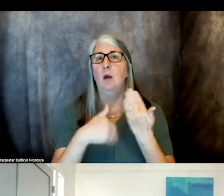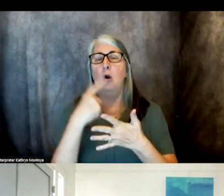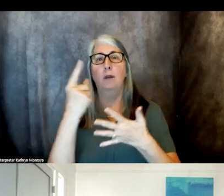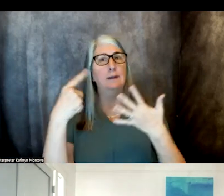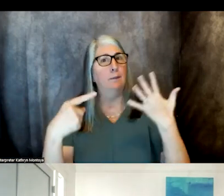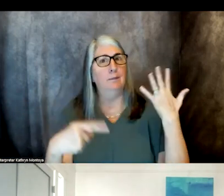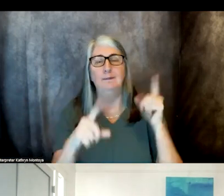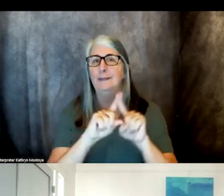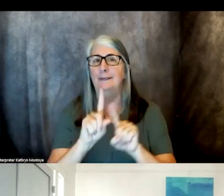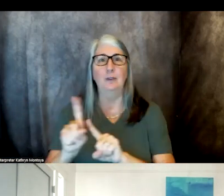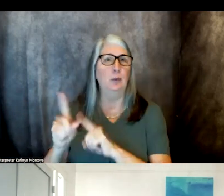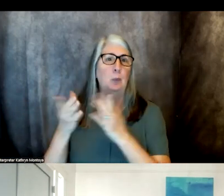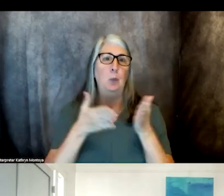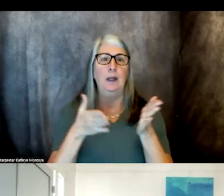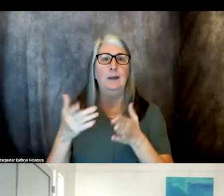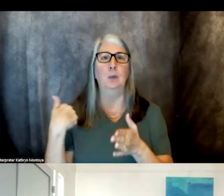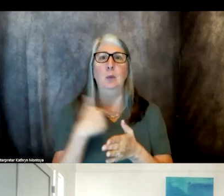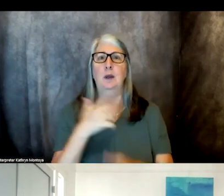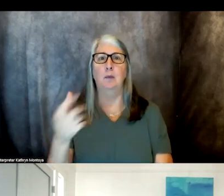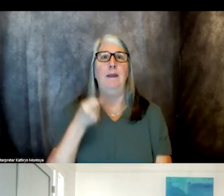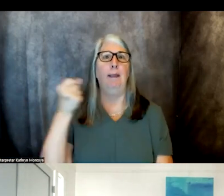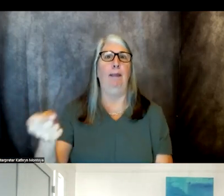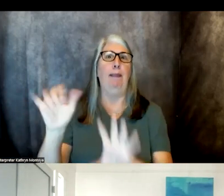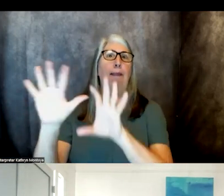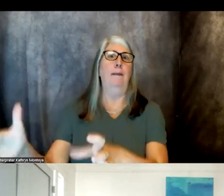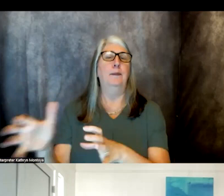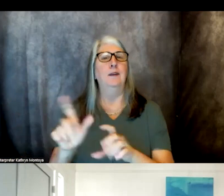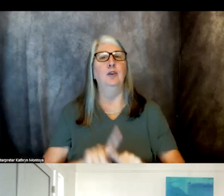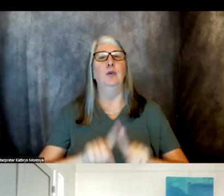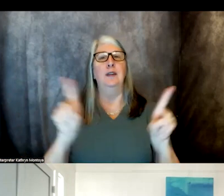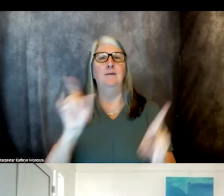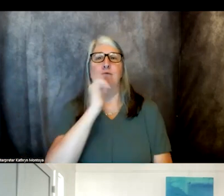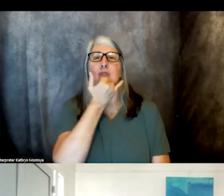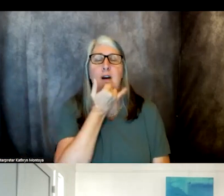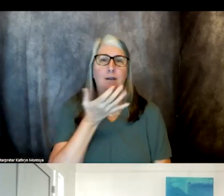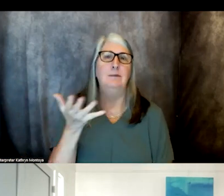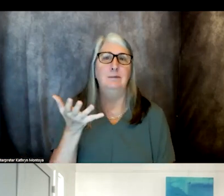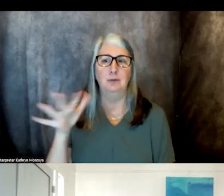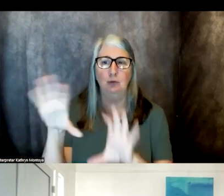BEING LUMPED INTO AREAS THAT ARE NOT ACCURATE REPRESENTATIONS OF WHAT WE